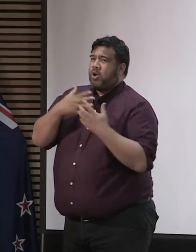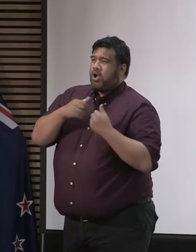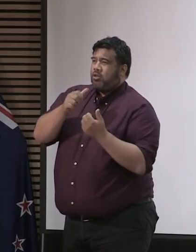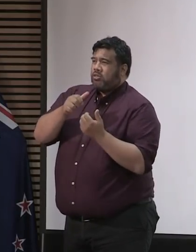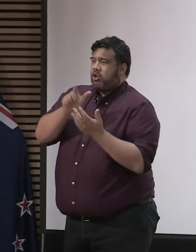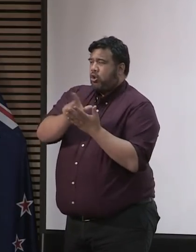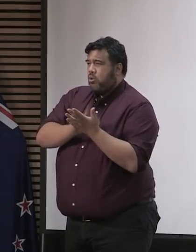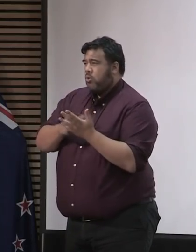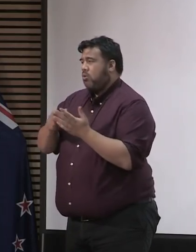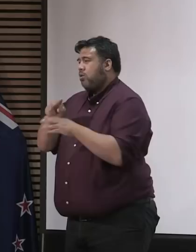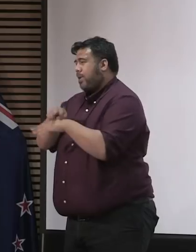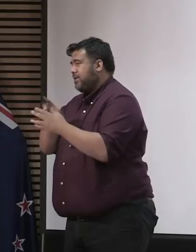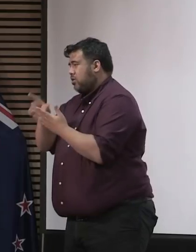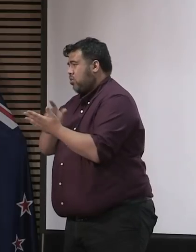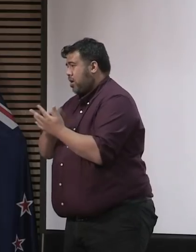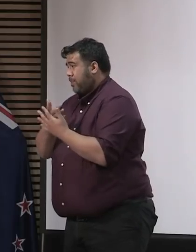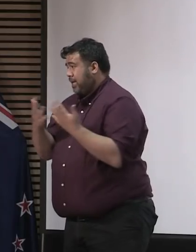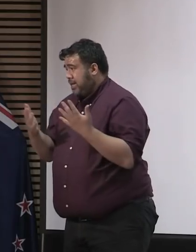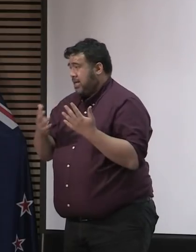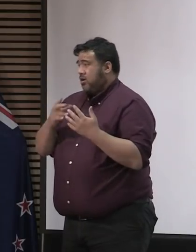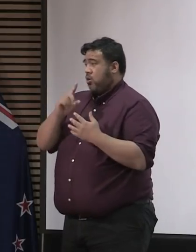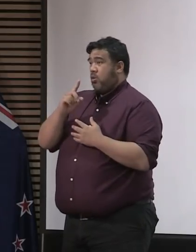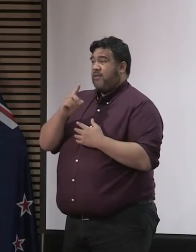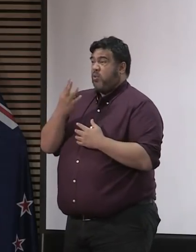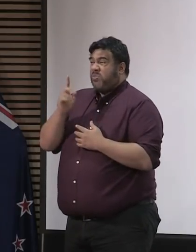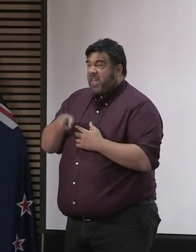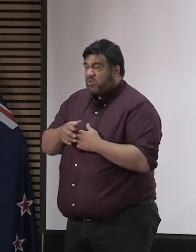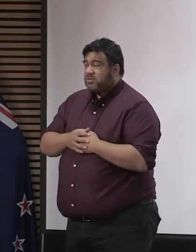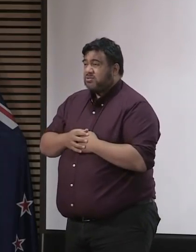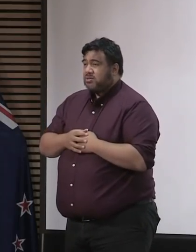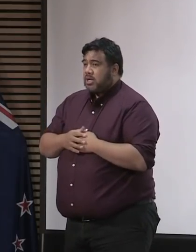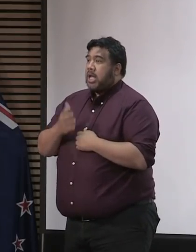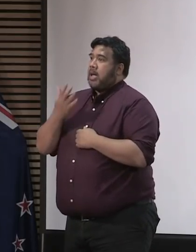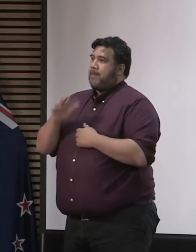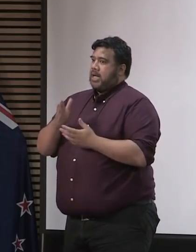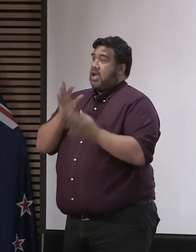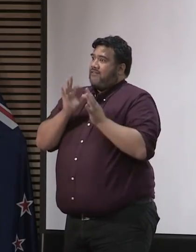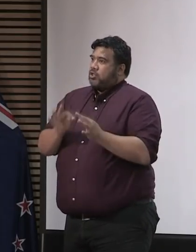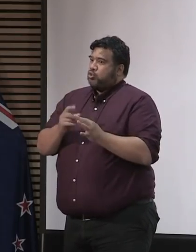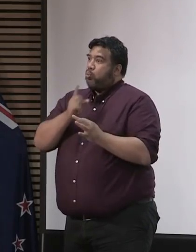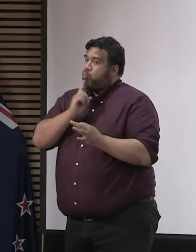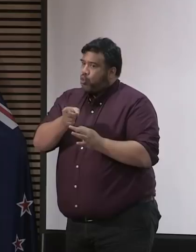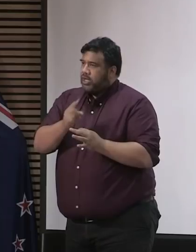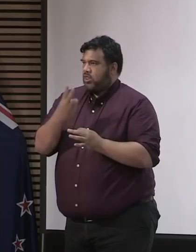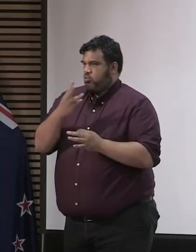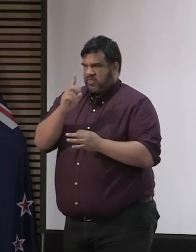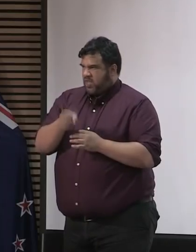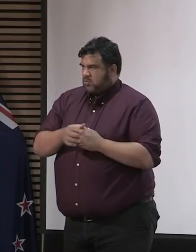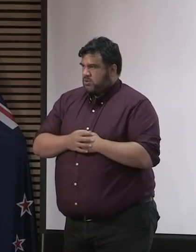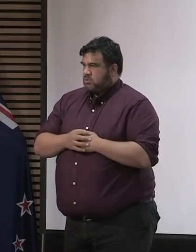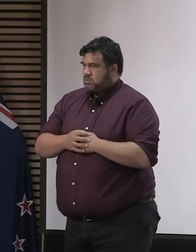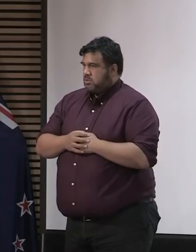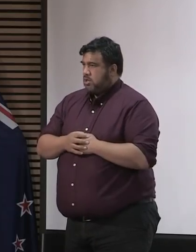433 prosecutions, 3, 580 official warnings, 115 youth referrals.